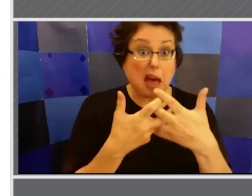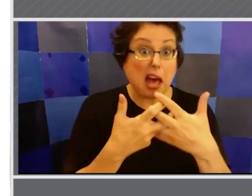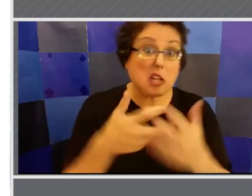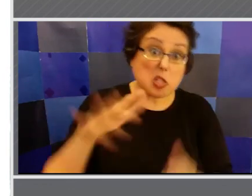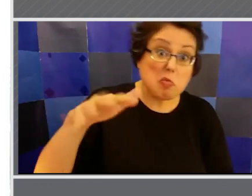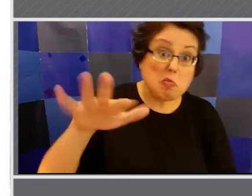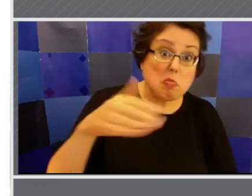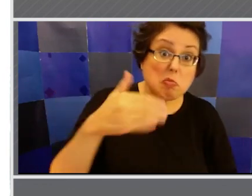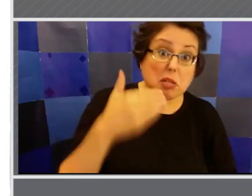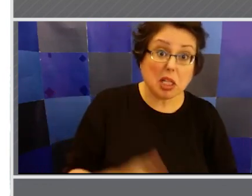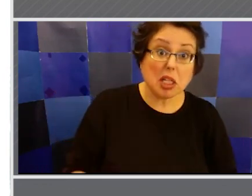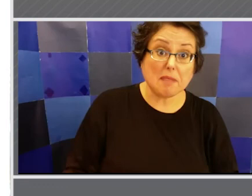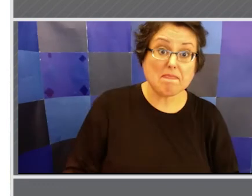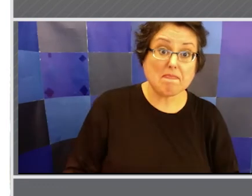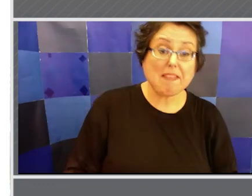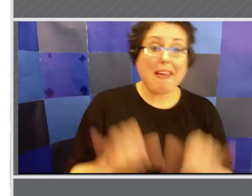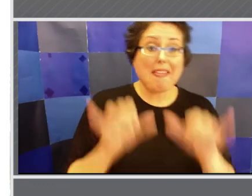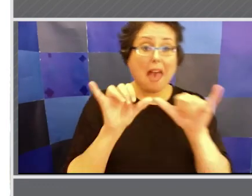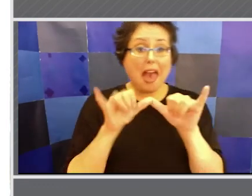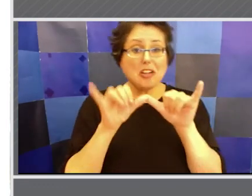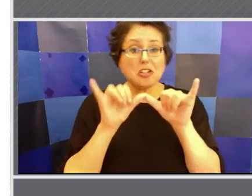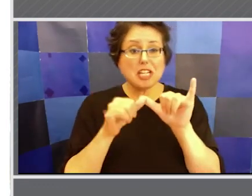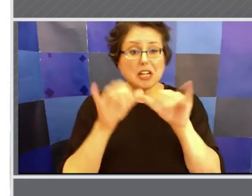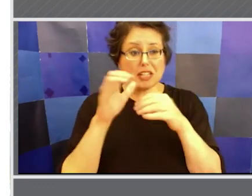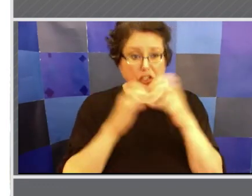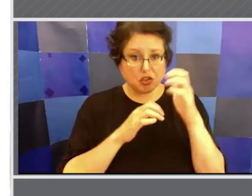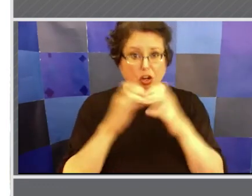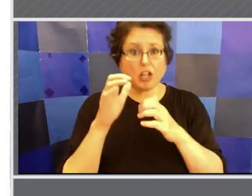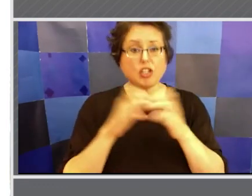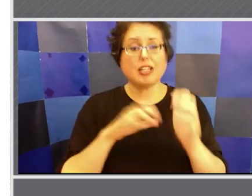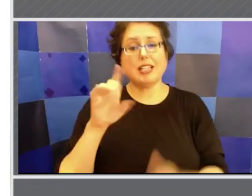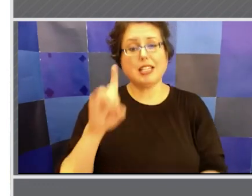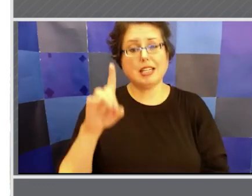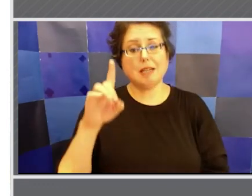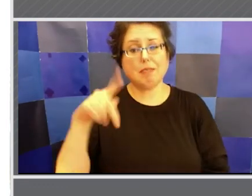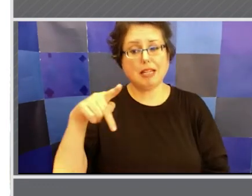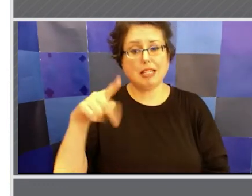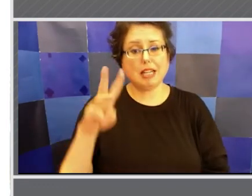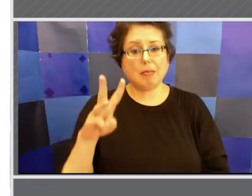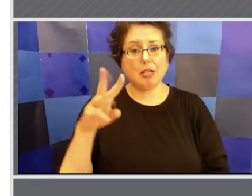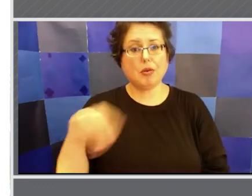All of the engineering, construction projects DPW Department of Mental infrastructure, those are very popular.